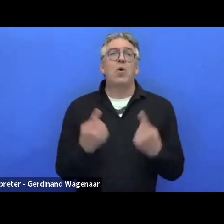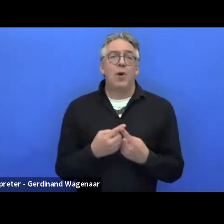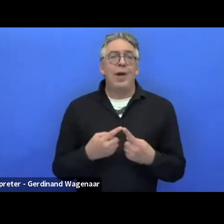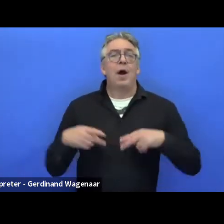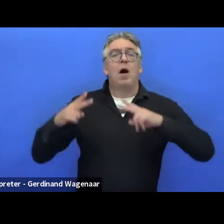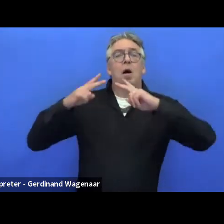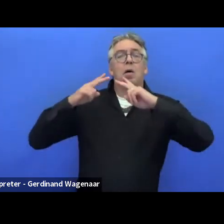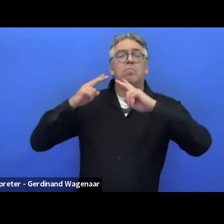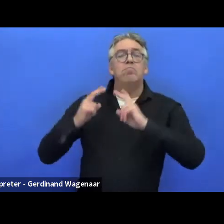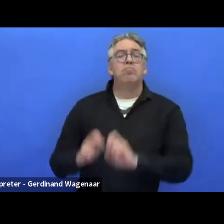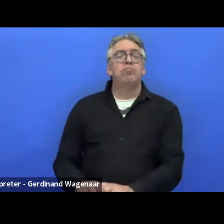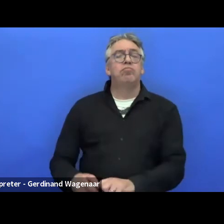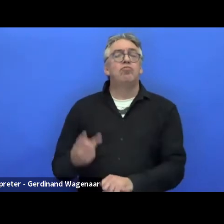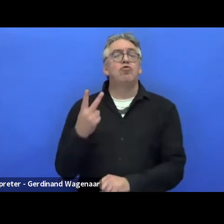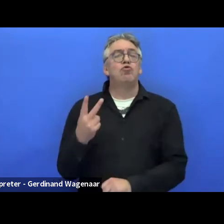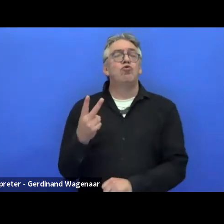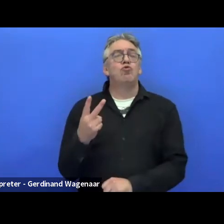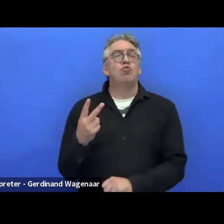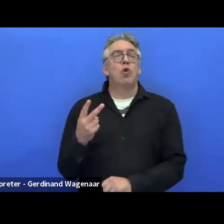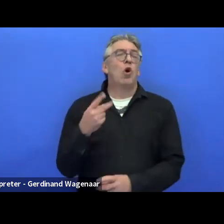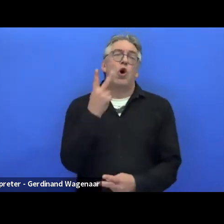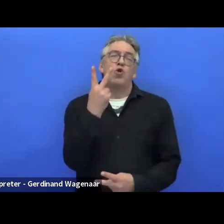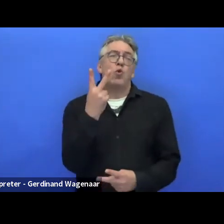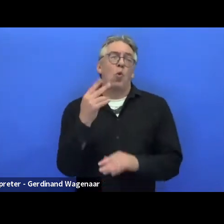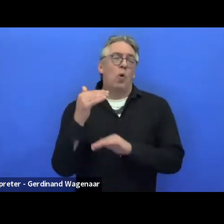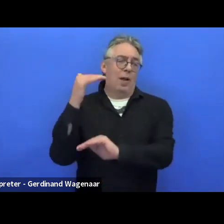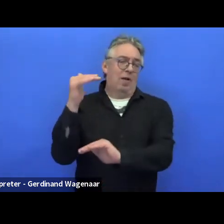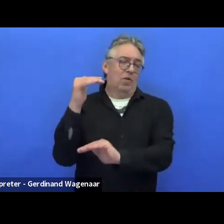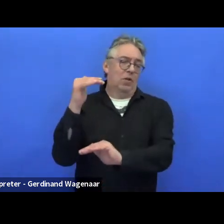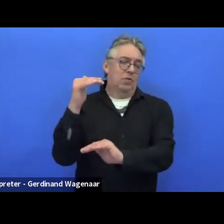and also more generally into asking the EPSO